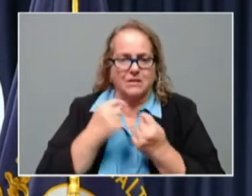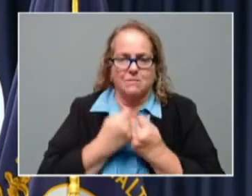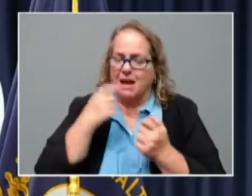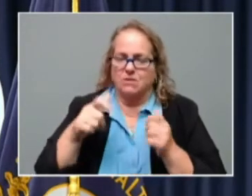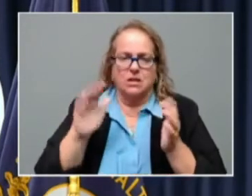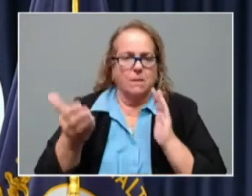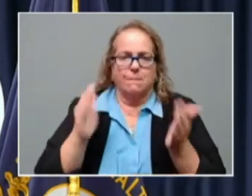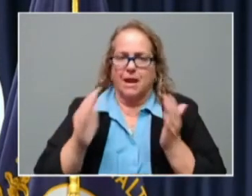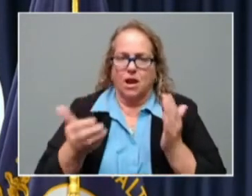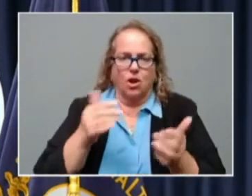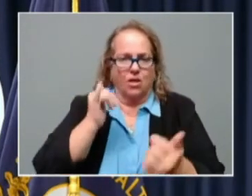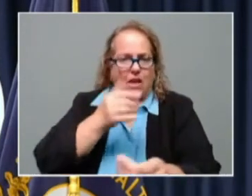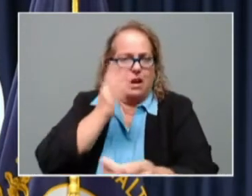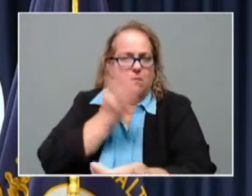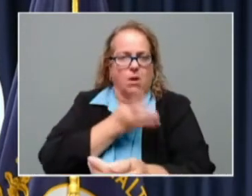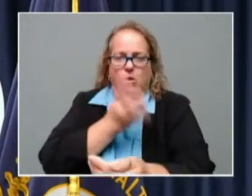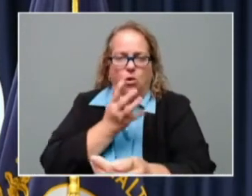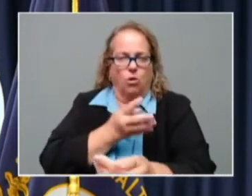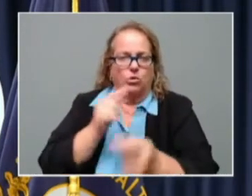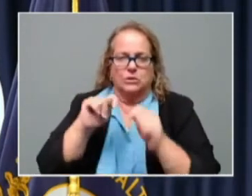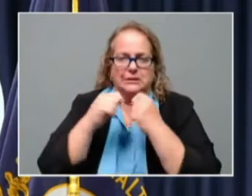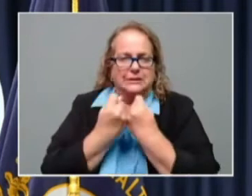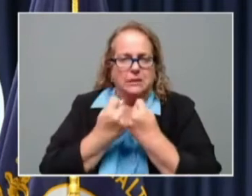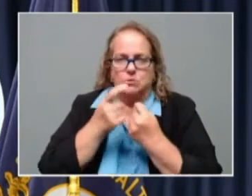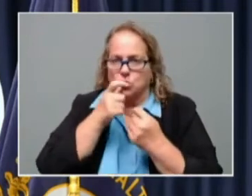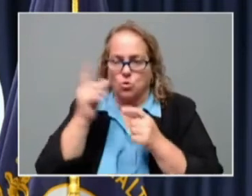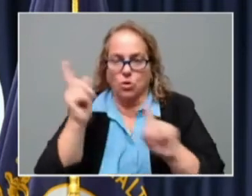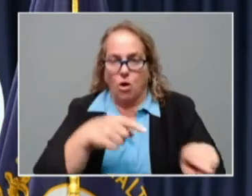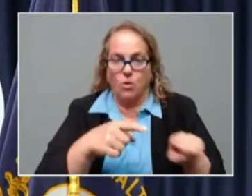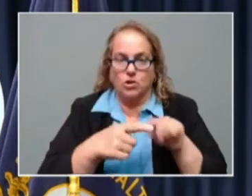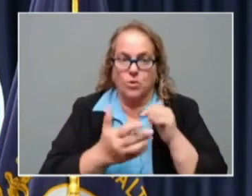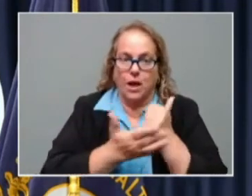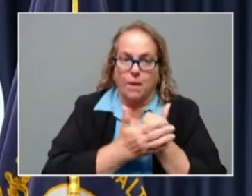they are the same. Um, if I remember right, taylor regional was one that had